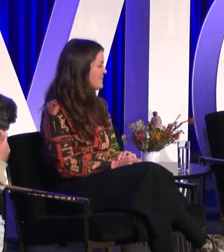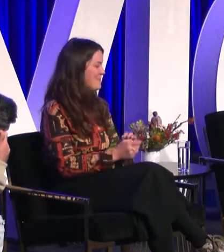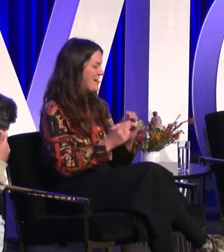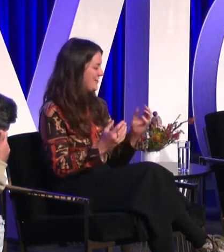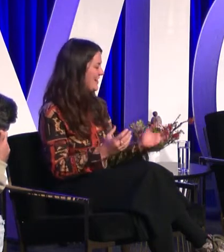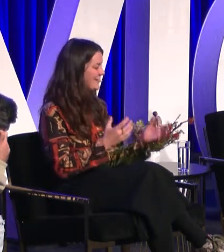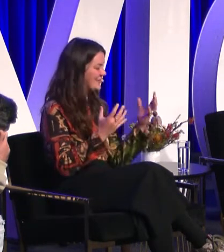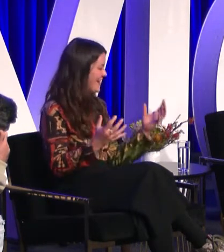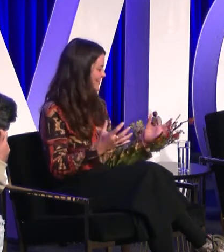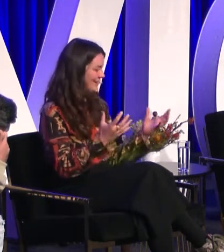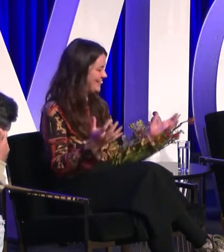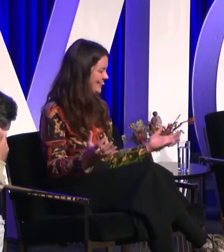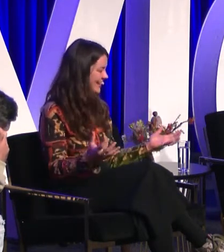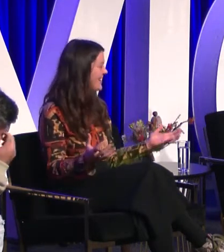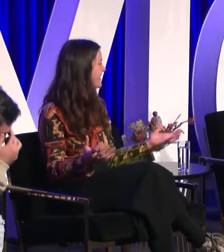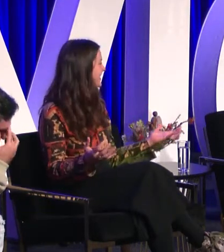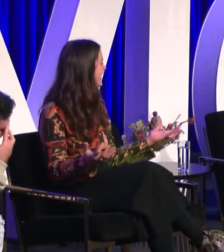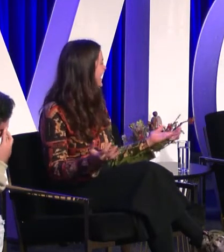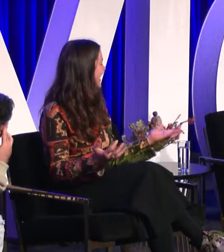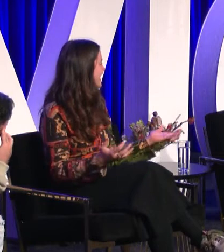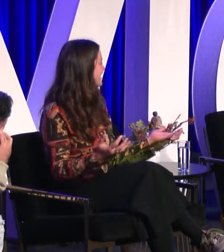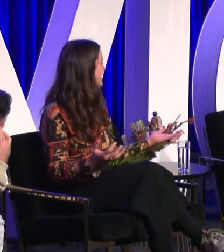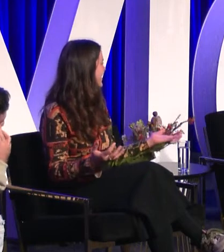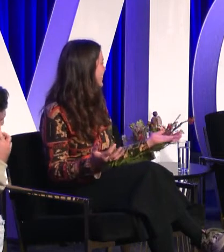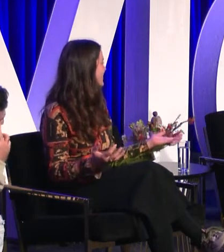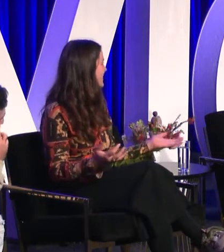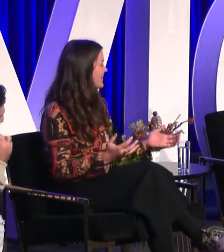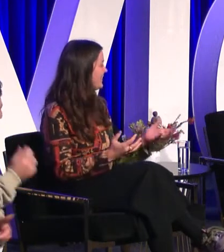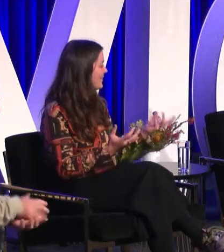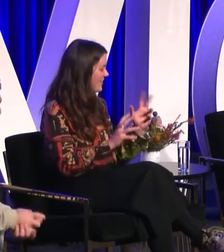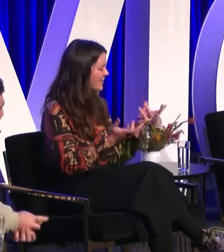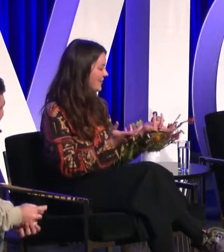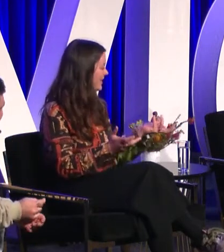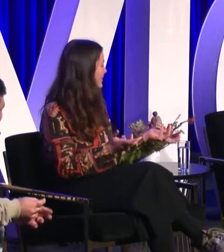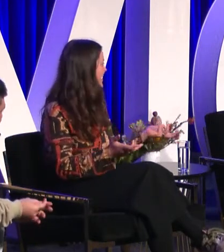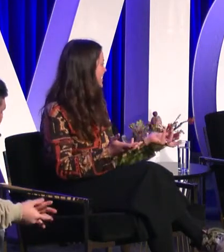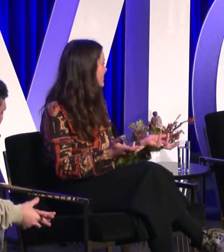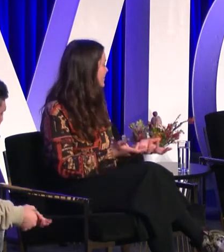patriarchal, capitalist society. And so the fear of celebrating and pushing